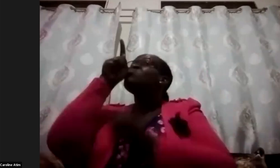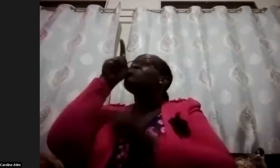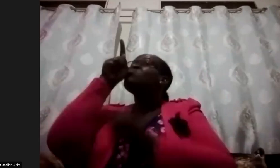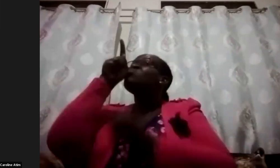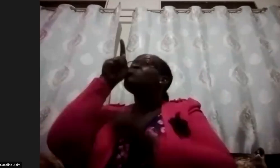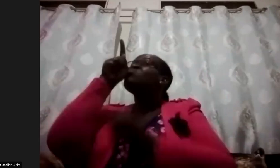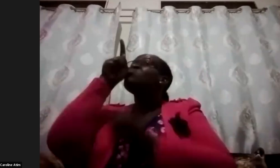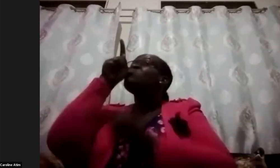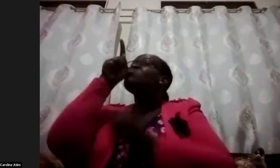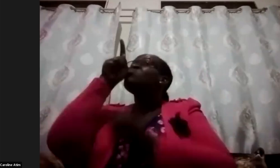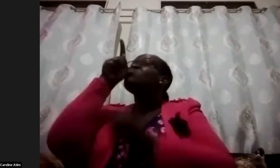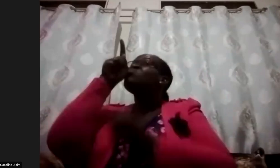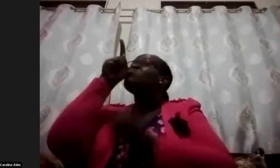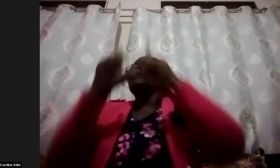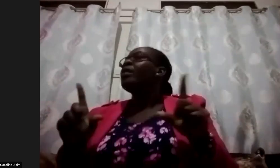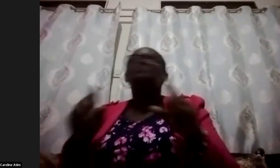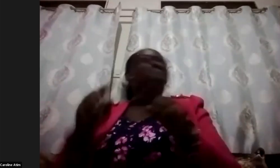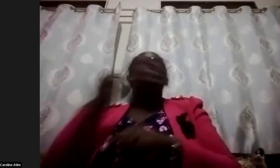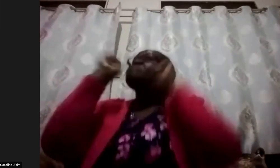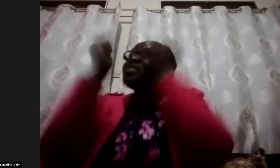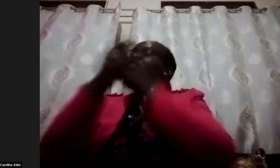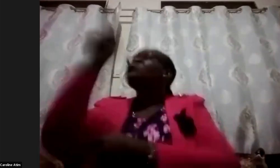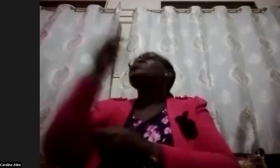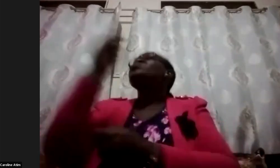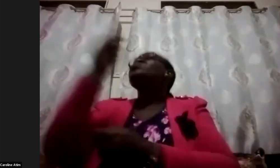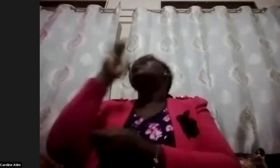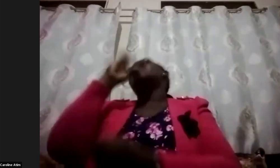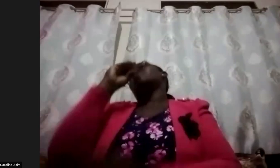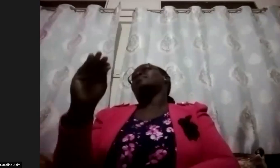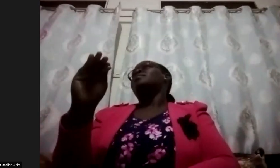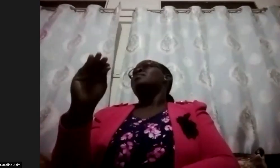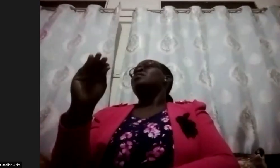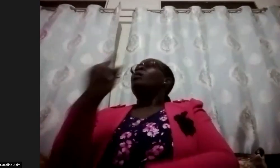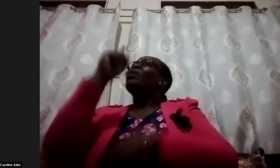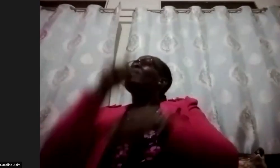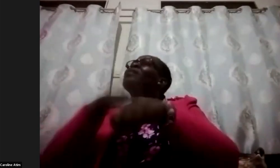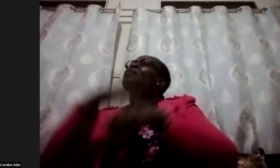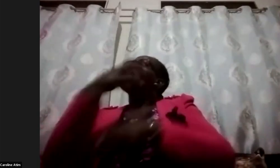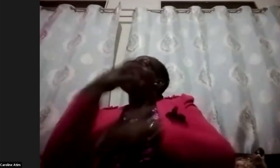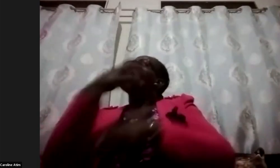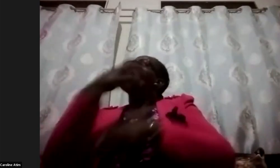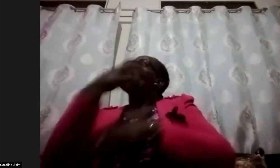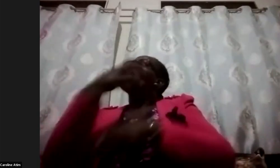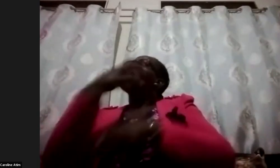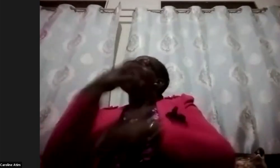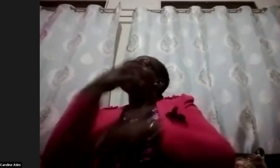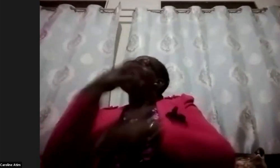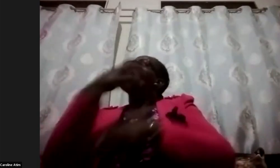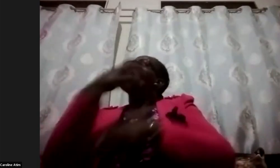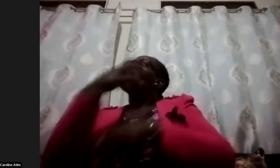and the army guys were like, no, this is impossible. They can